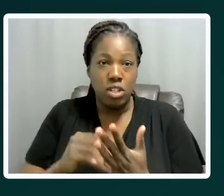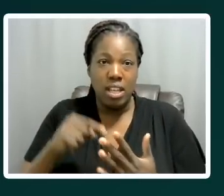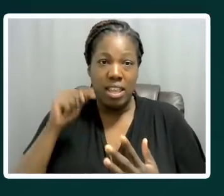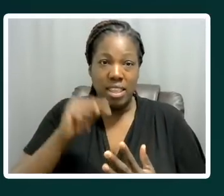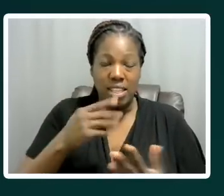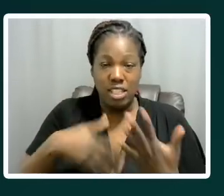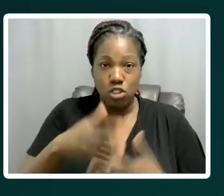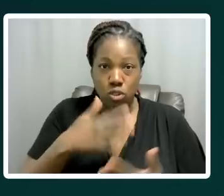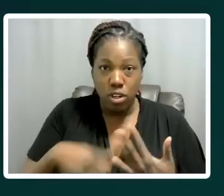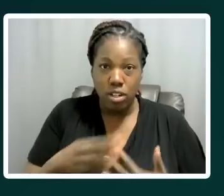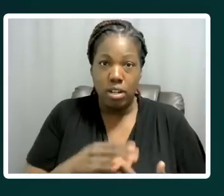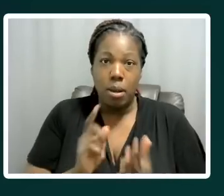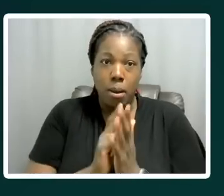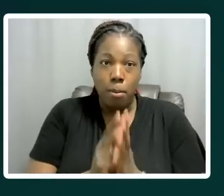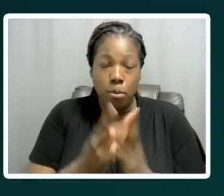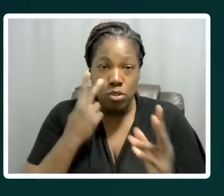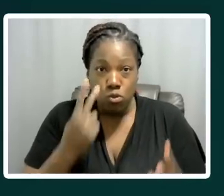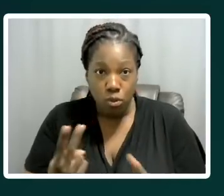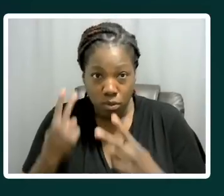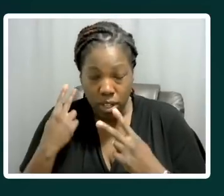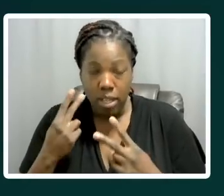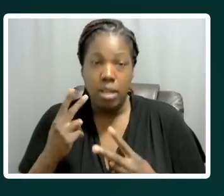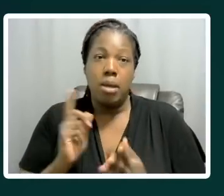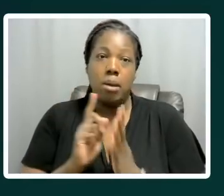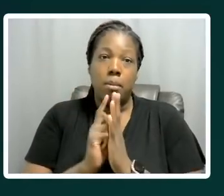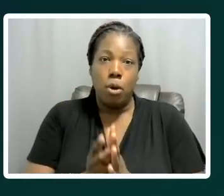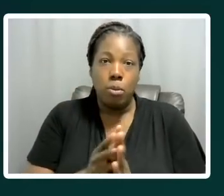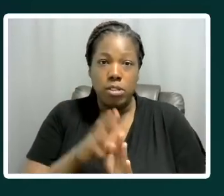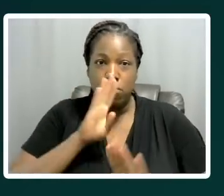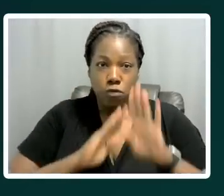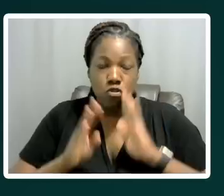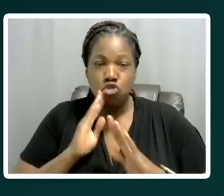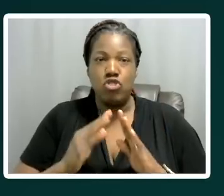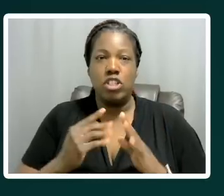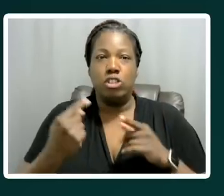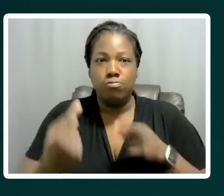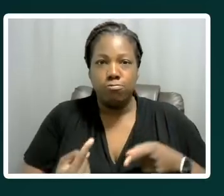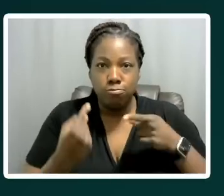moments of reflection, and moments of frustration and difficulty, giving us the ability to tell the